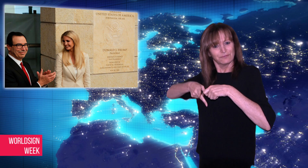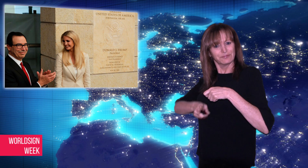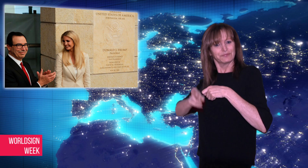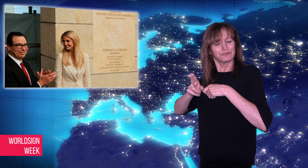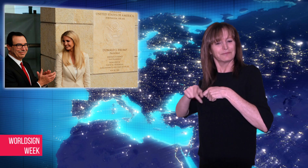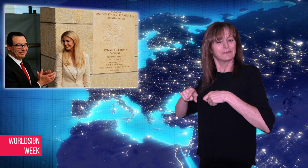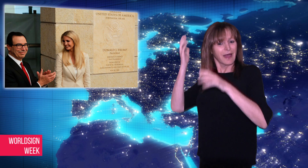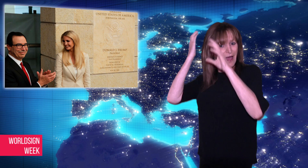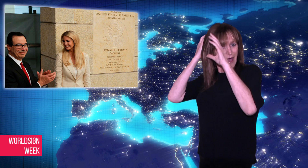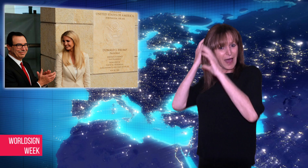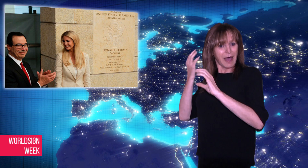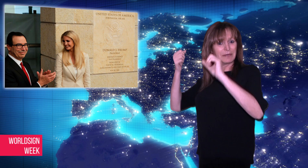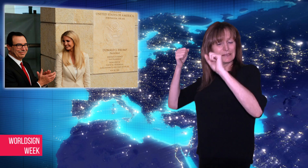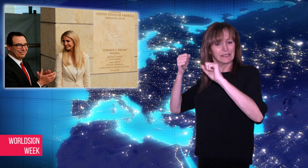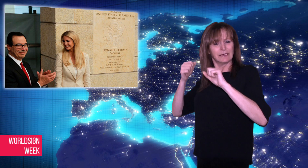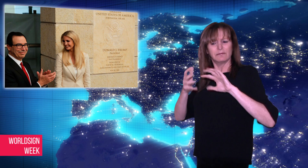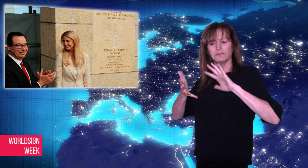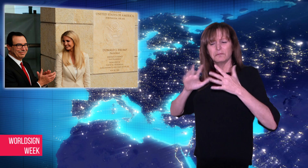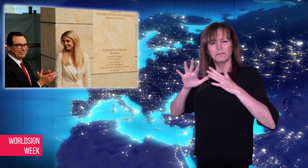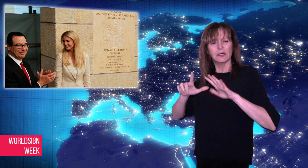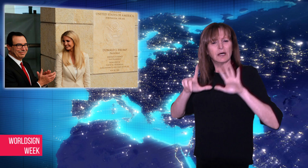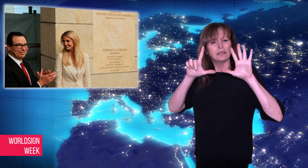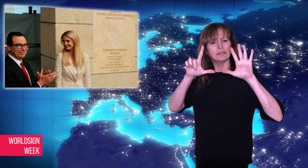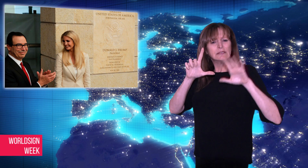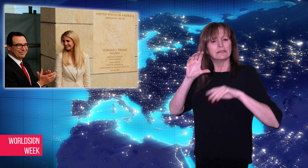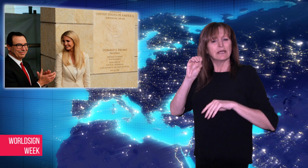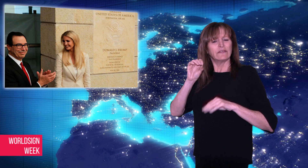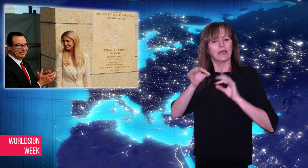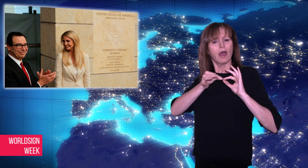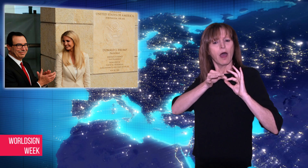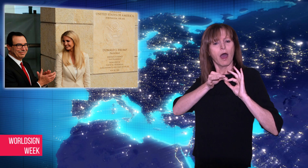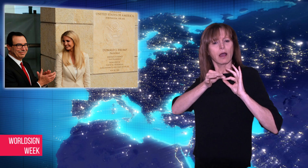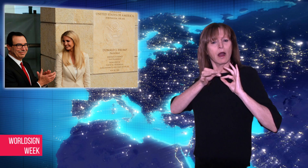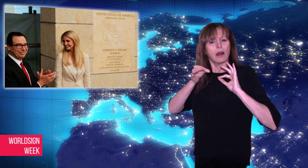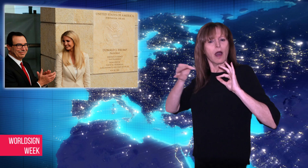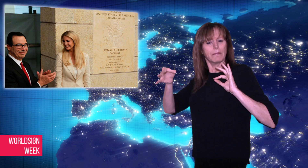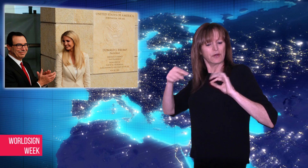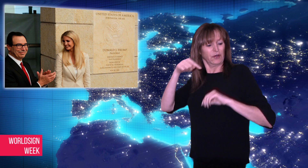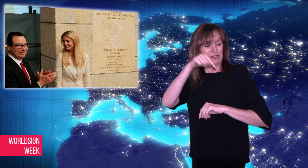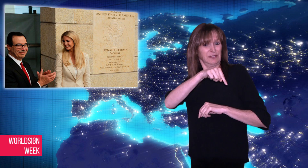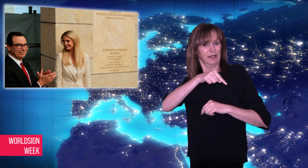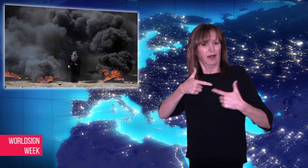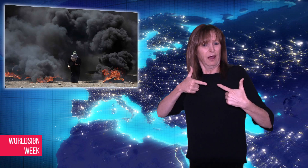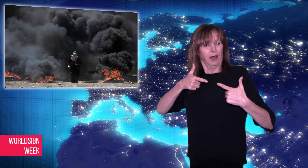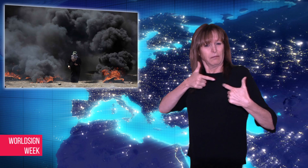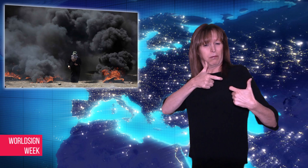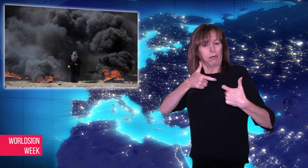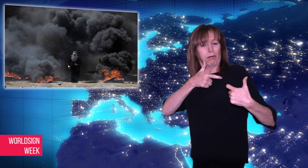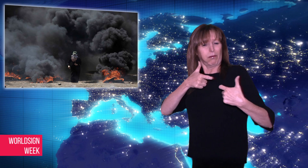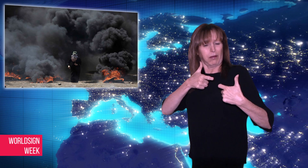the clash, were a contrast to the bloodshed in the Gaza strip. Jared